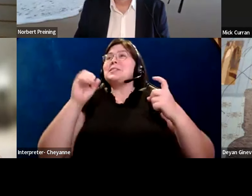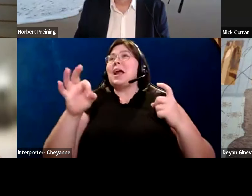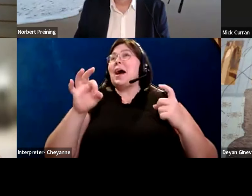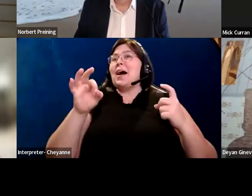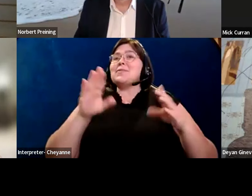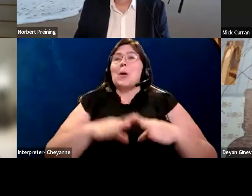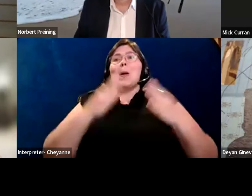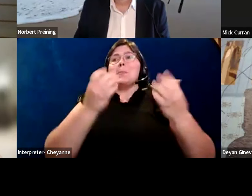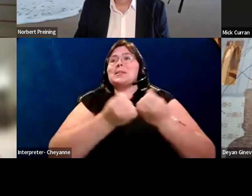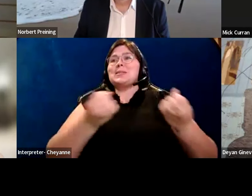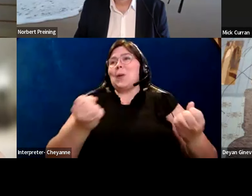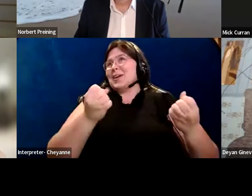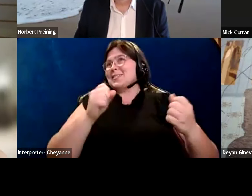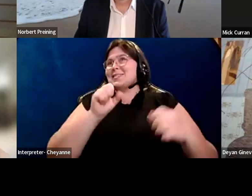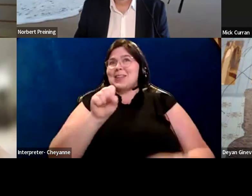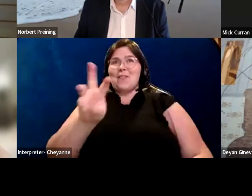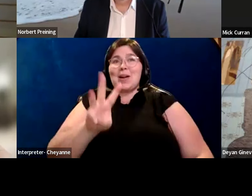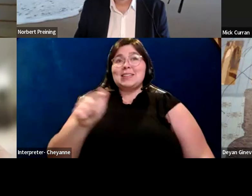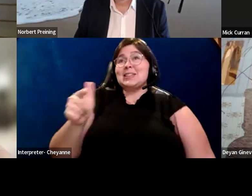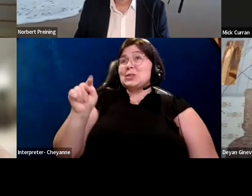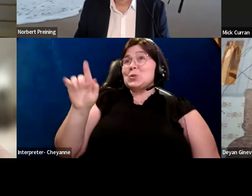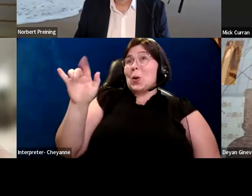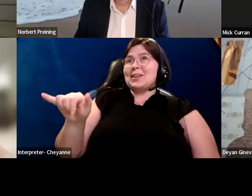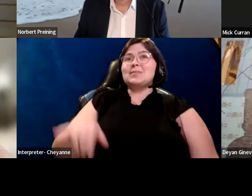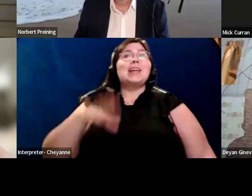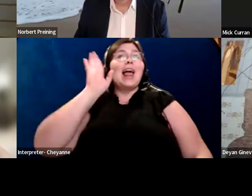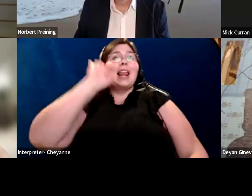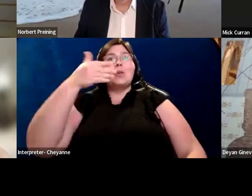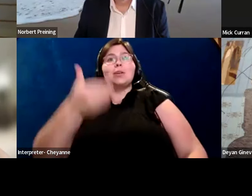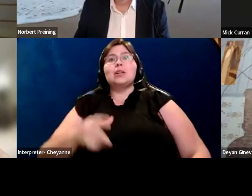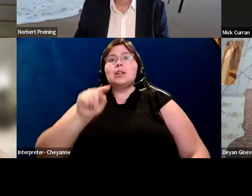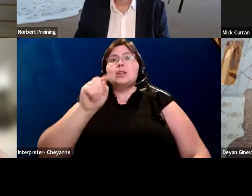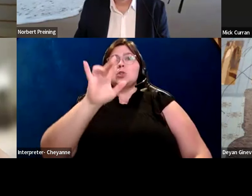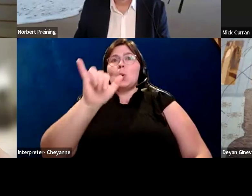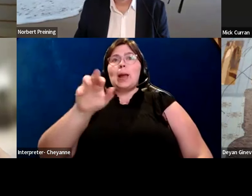Tony. Hello, my name is Tony, Tony Malykh.